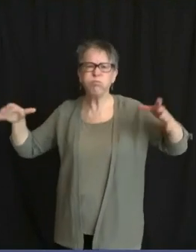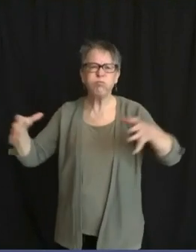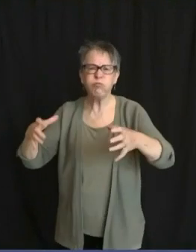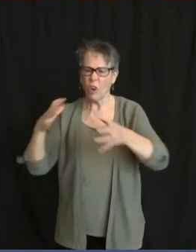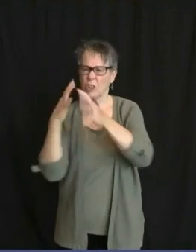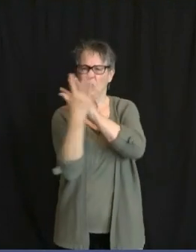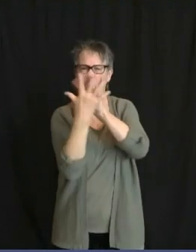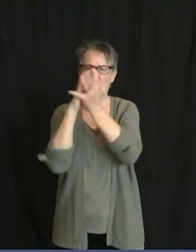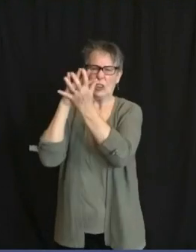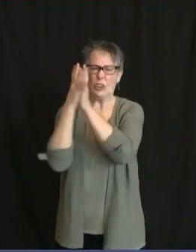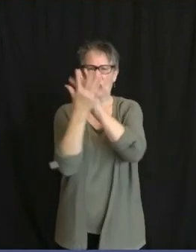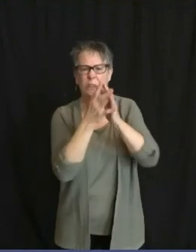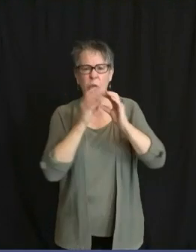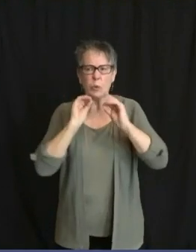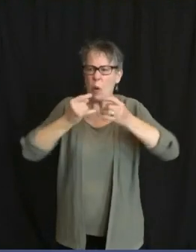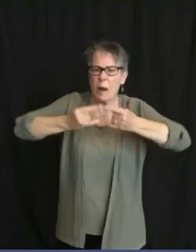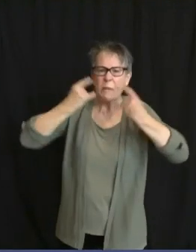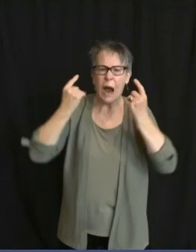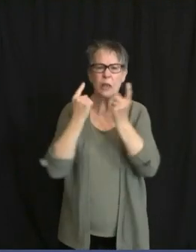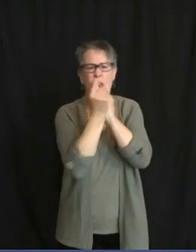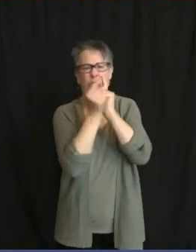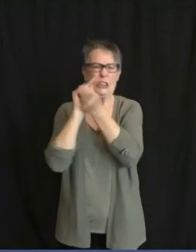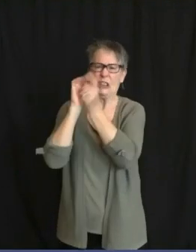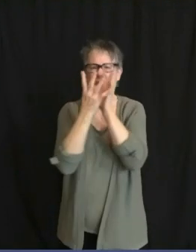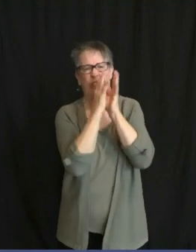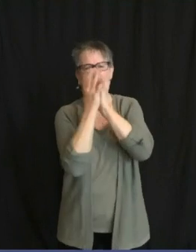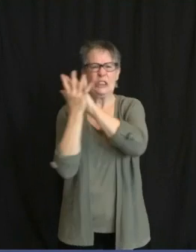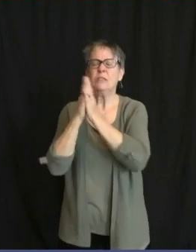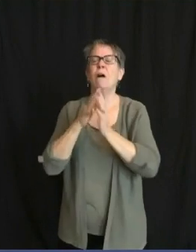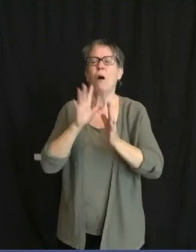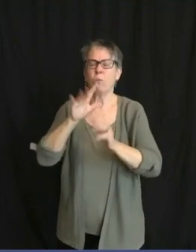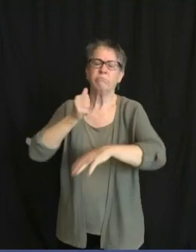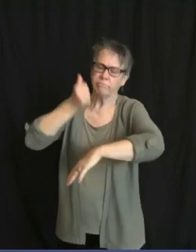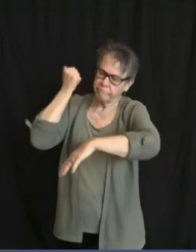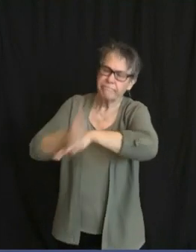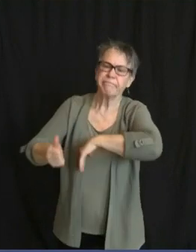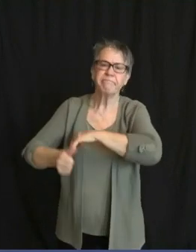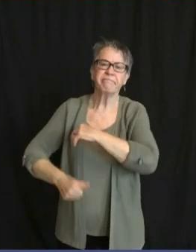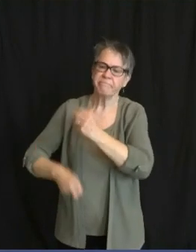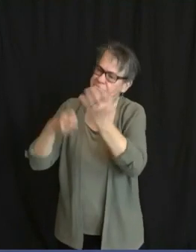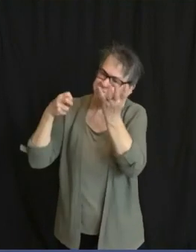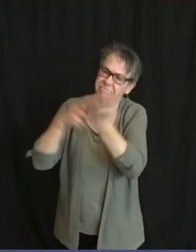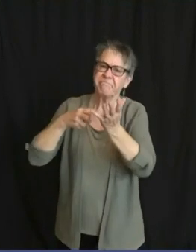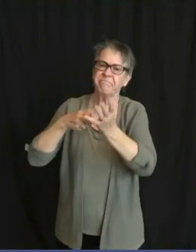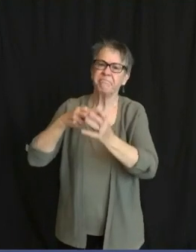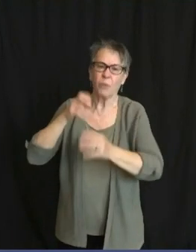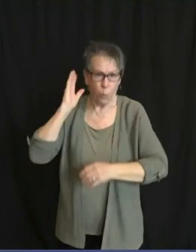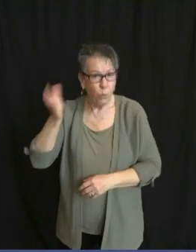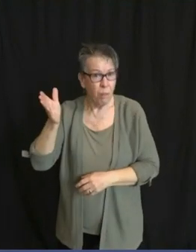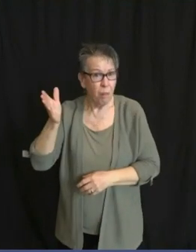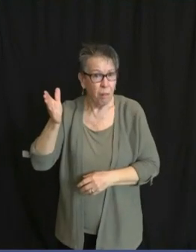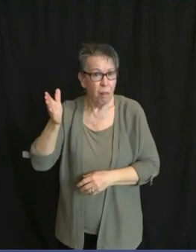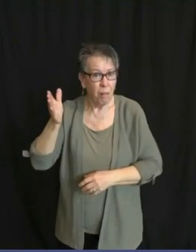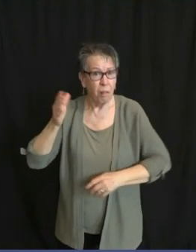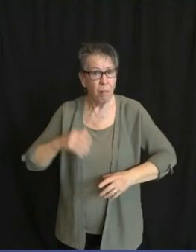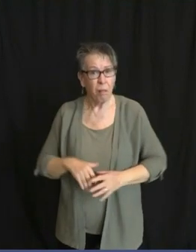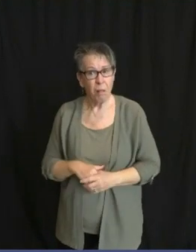LET'S GO TO DANIEL.